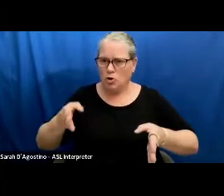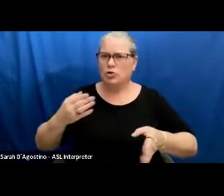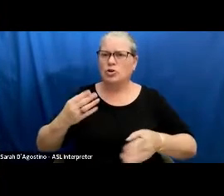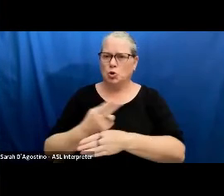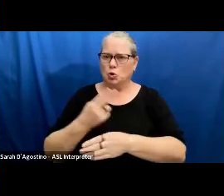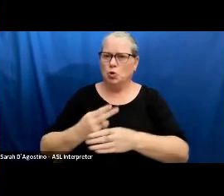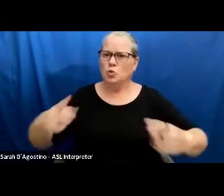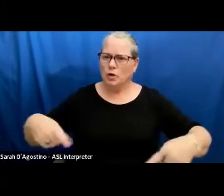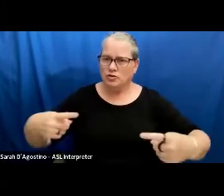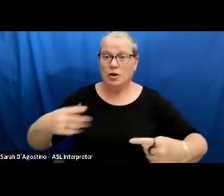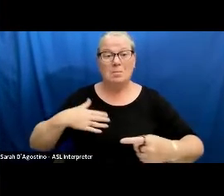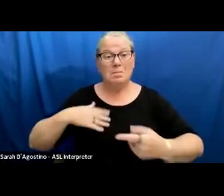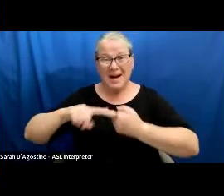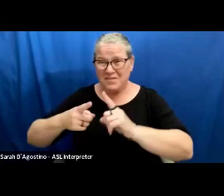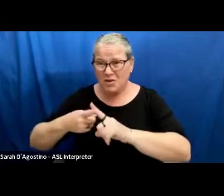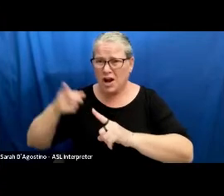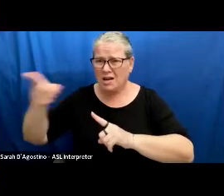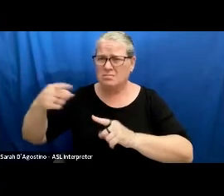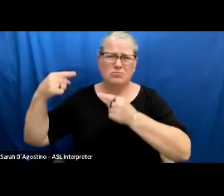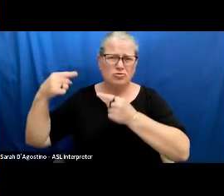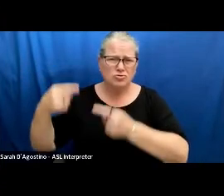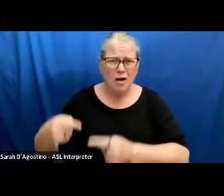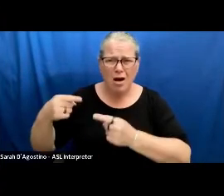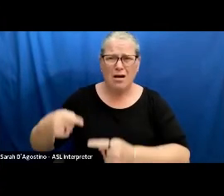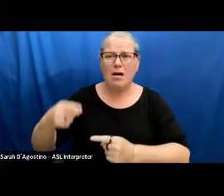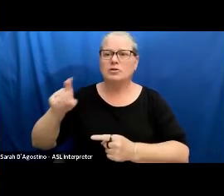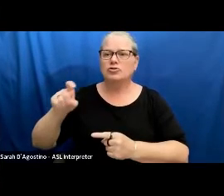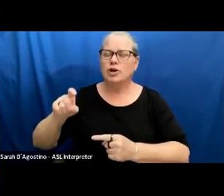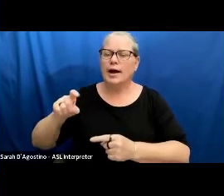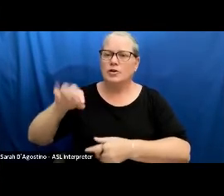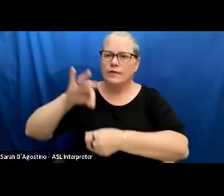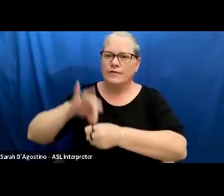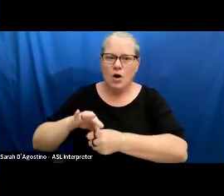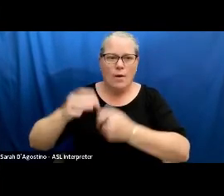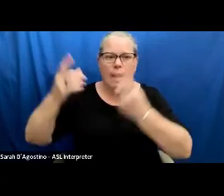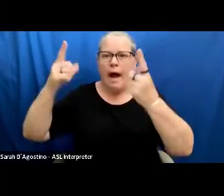time because she had to vote at the one lower table in the middle of everyone walking around